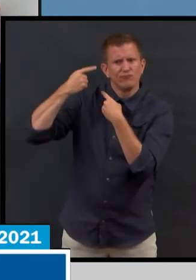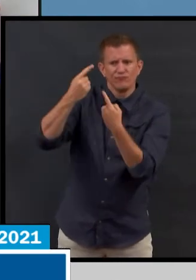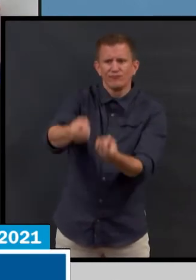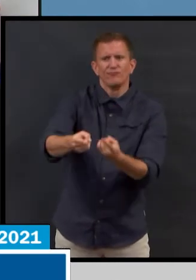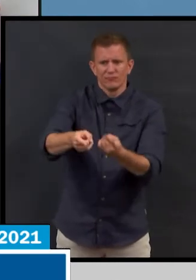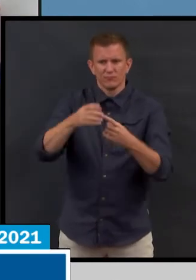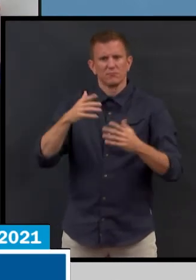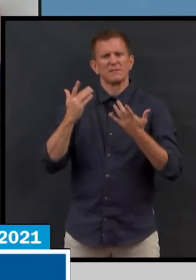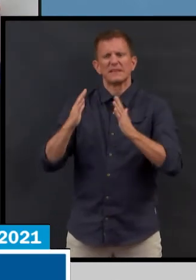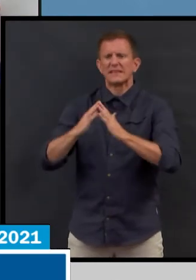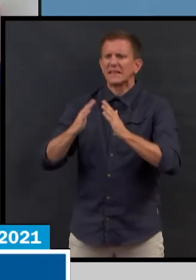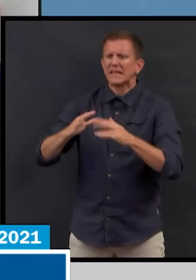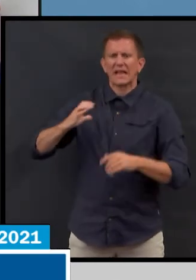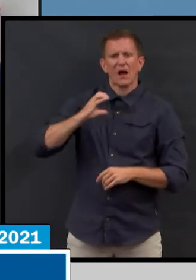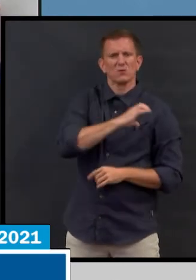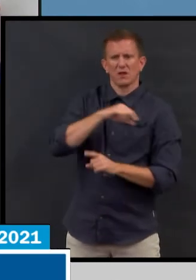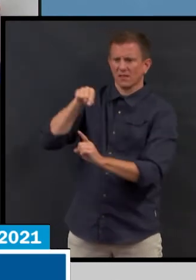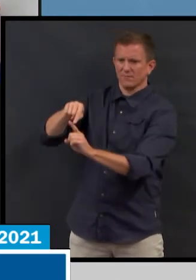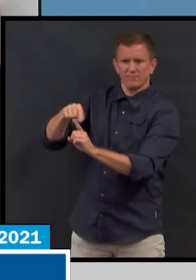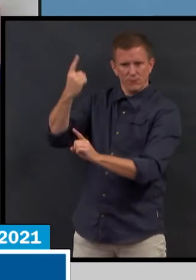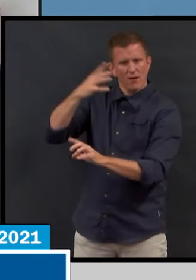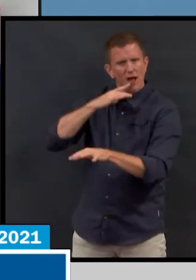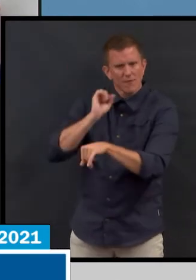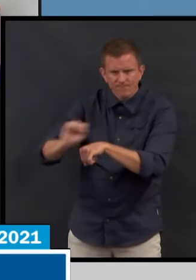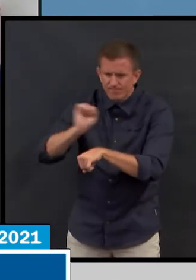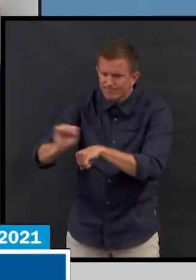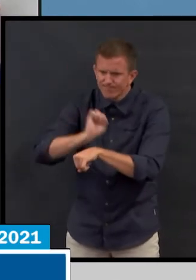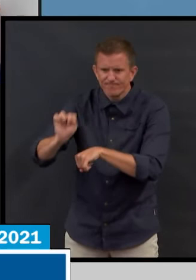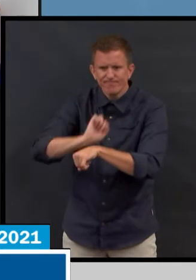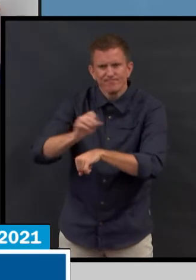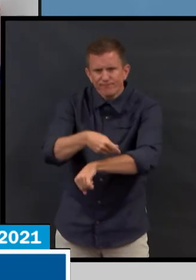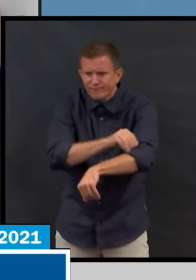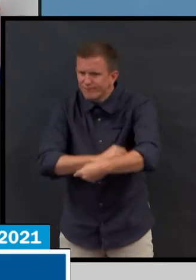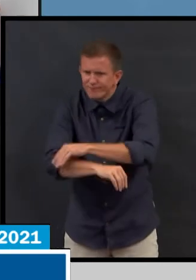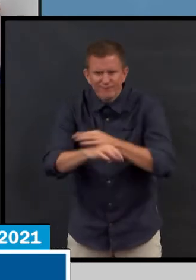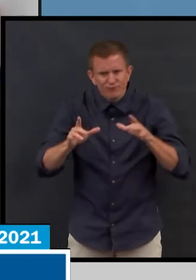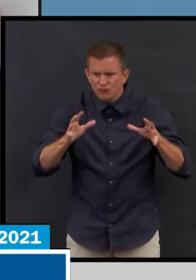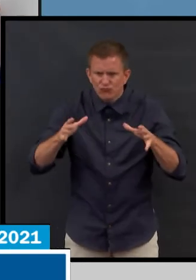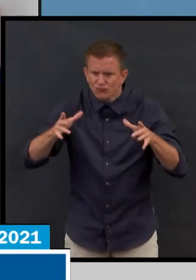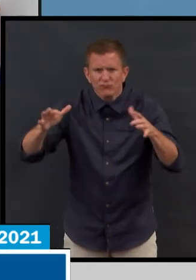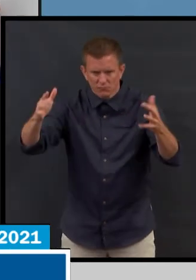in denver a couple projects that we just want to draw your attention to one is a recent one